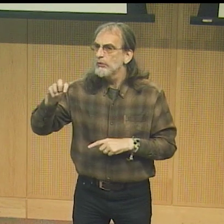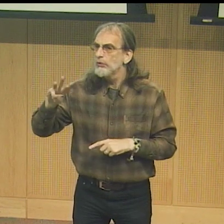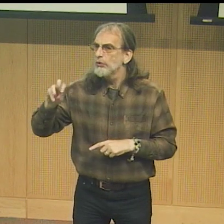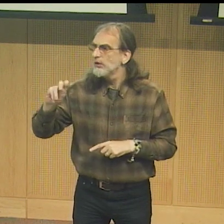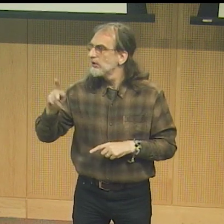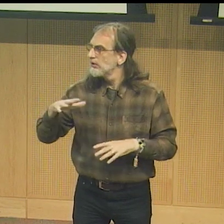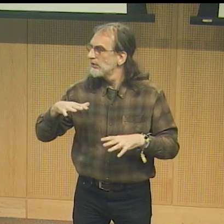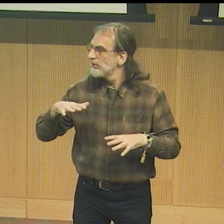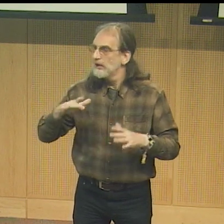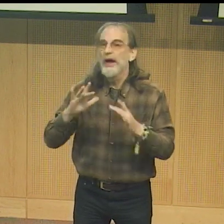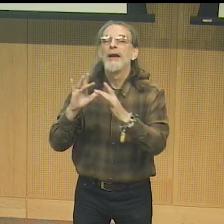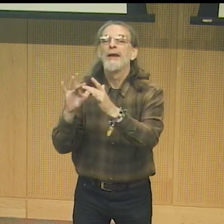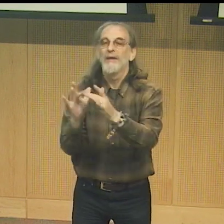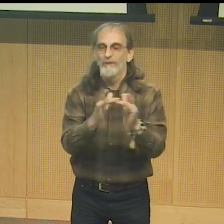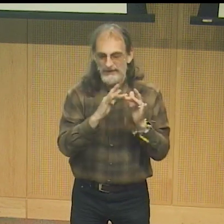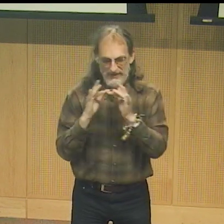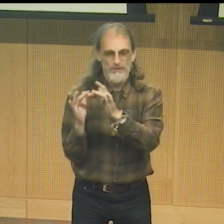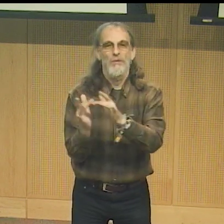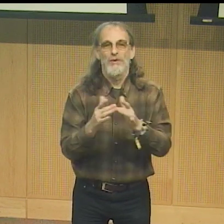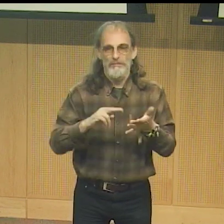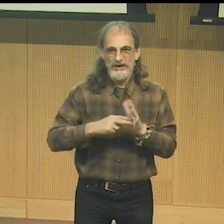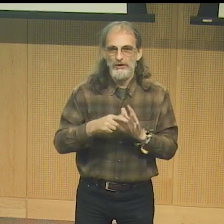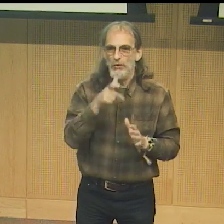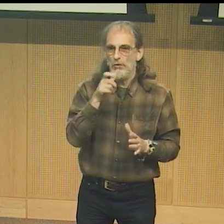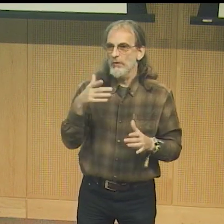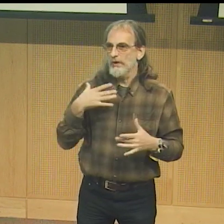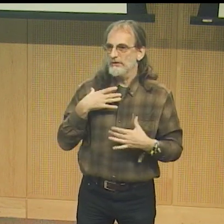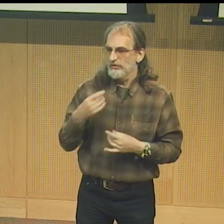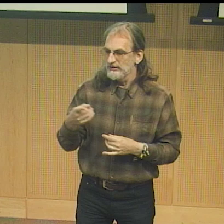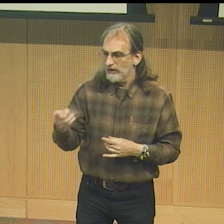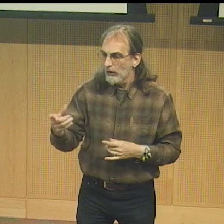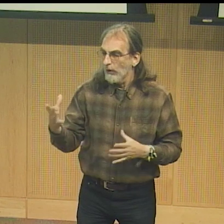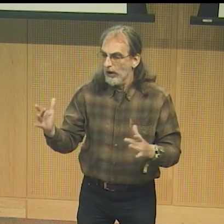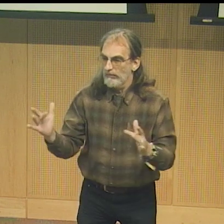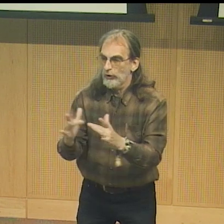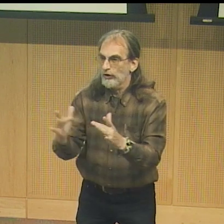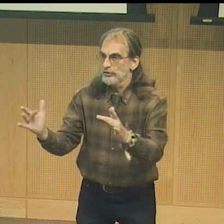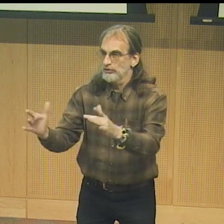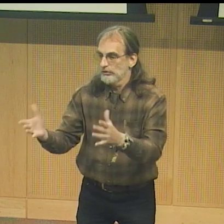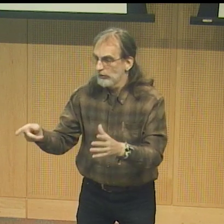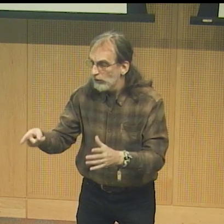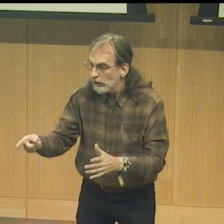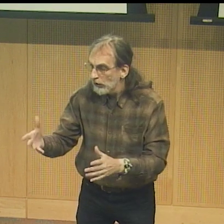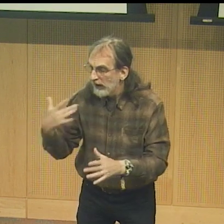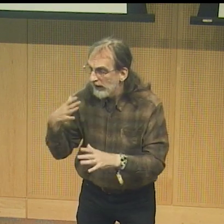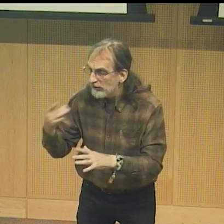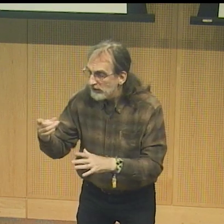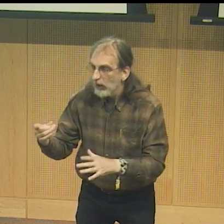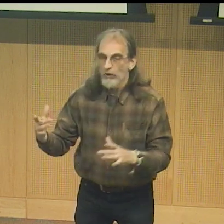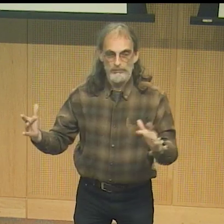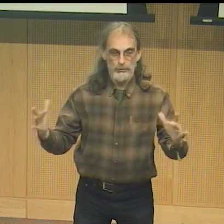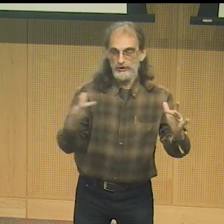You may use a different sign for networking. So, for individuals who are interested in networking